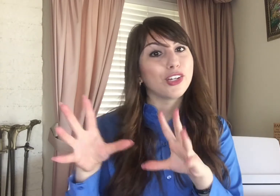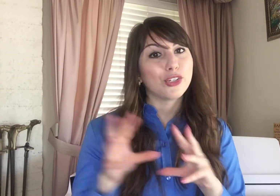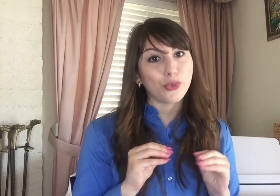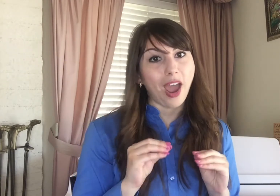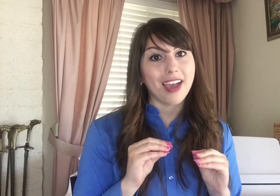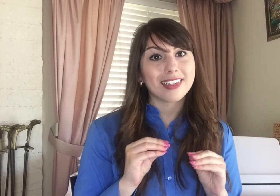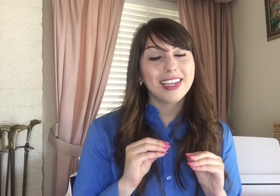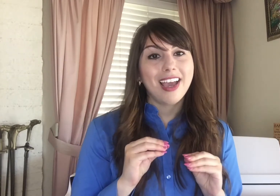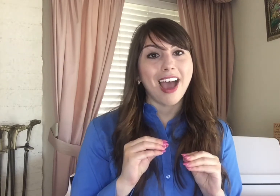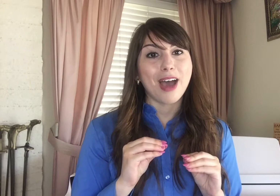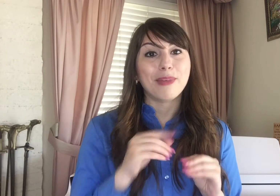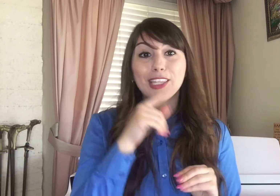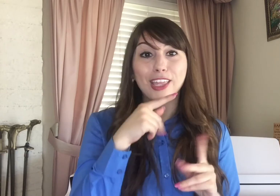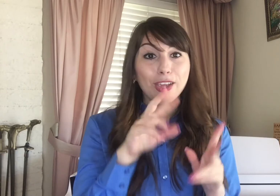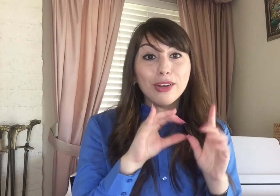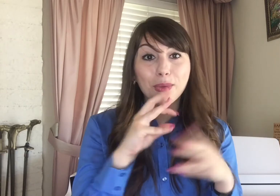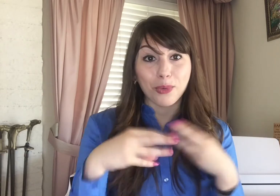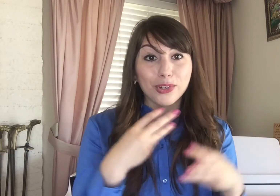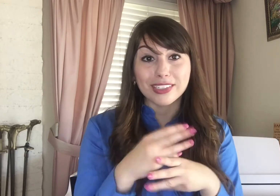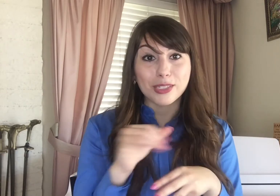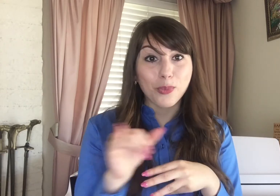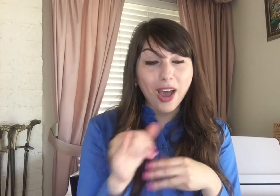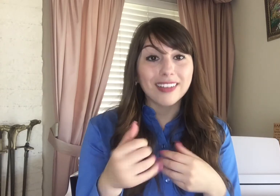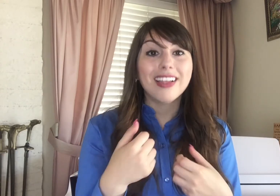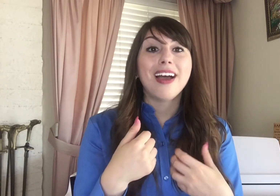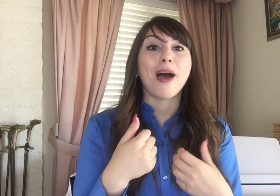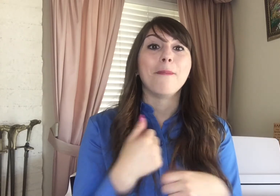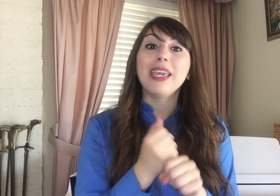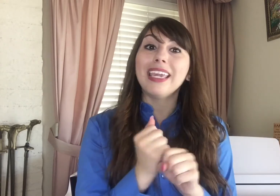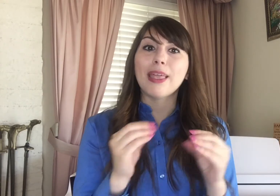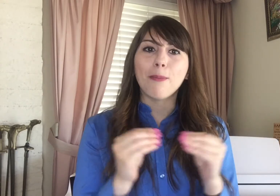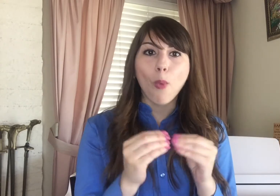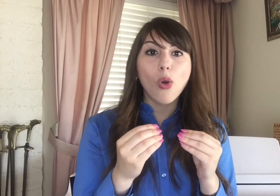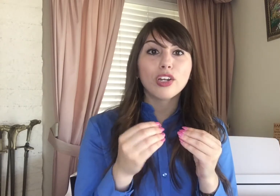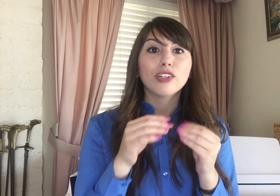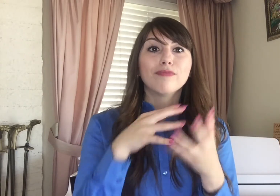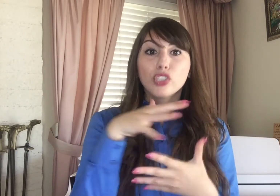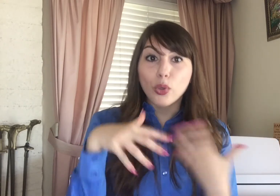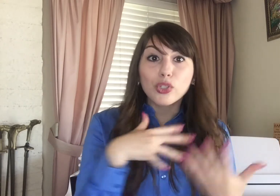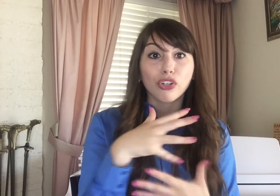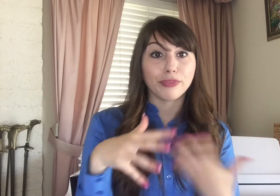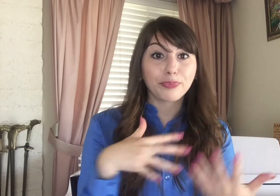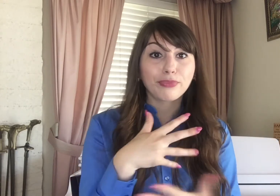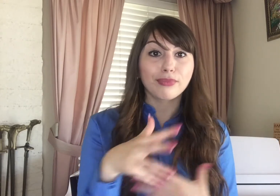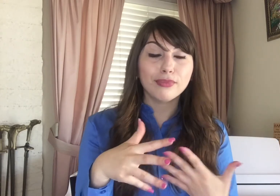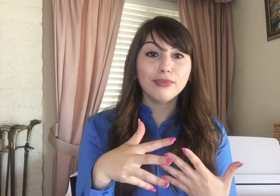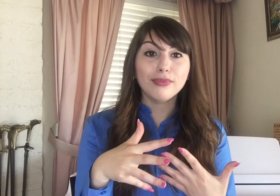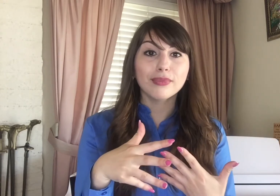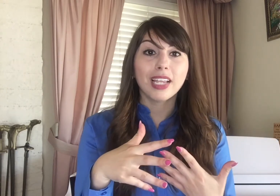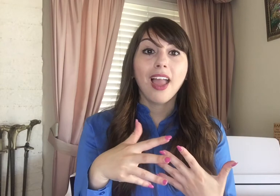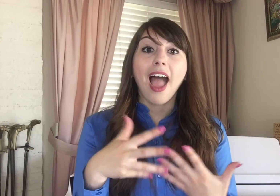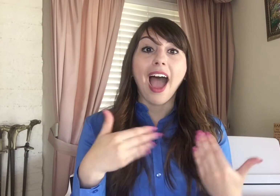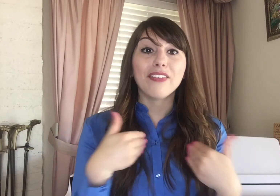going to attract in the hearing world as well. Making them more social. Having